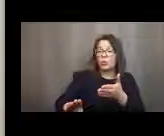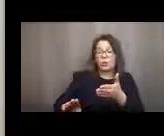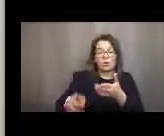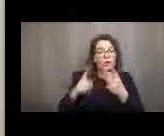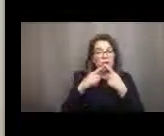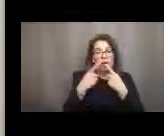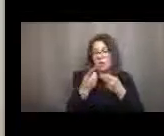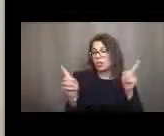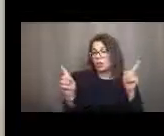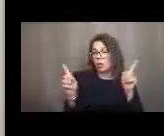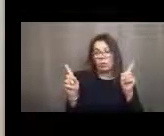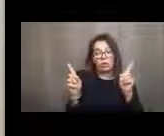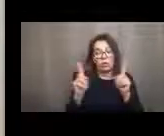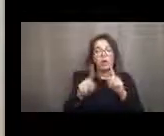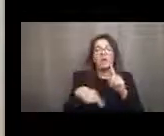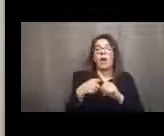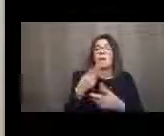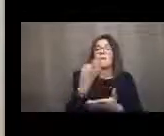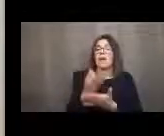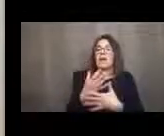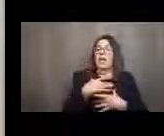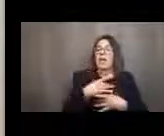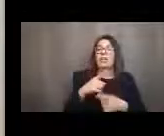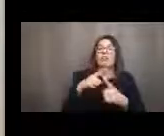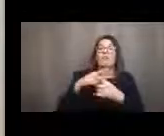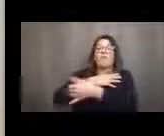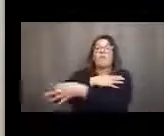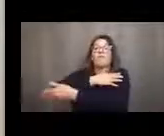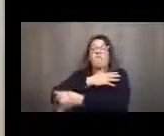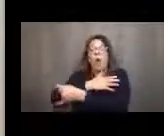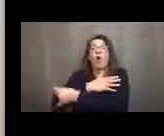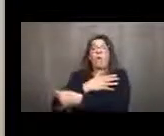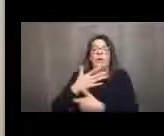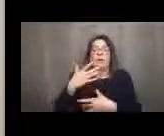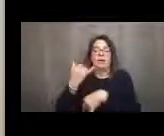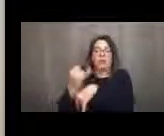of financial interests from foreign institutions of higher education.